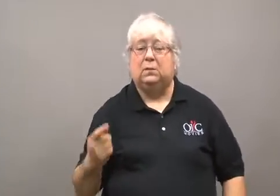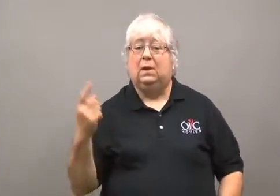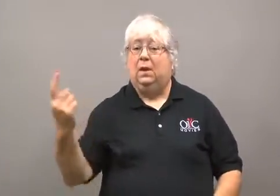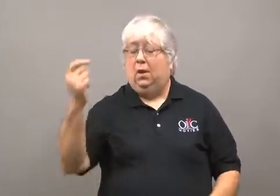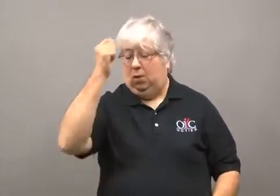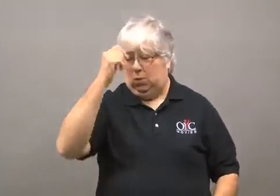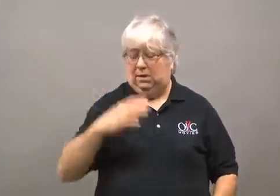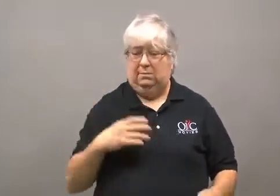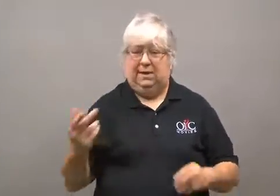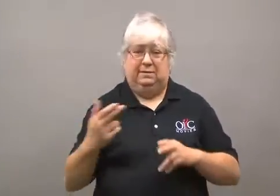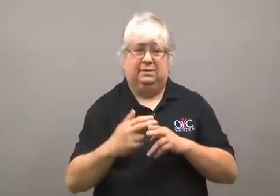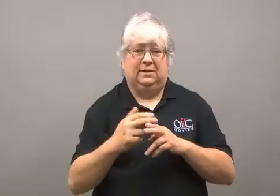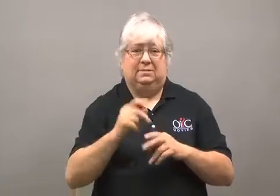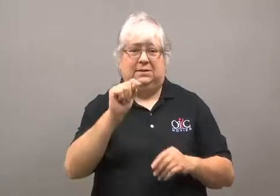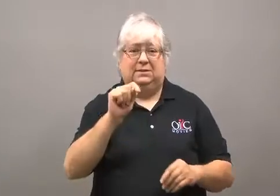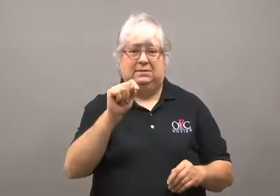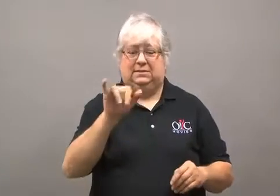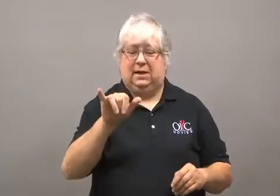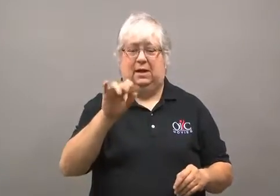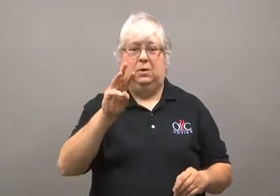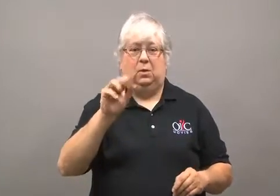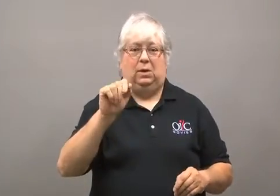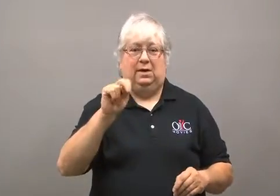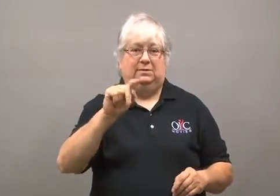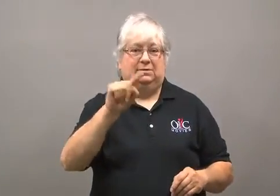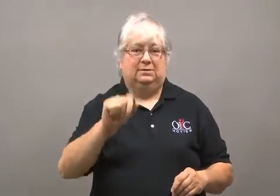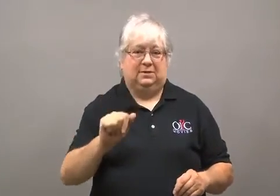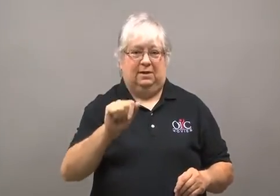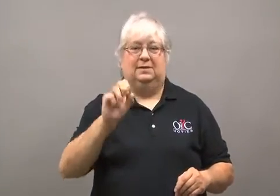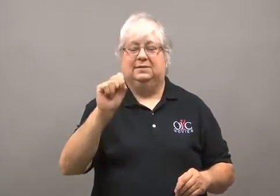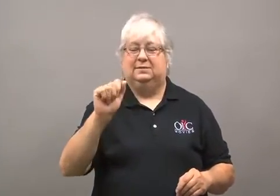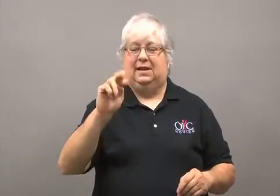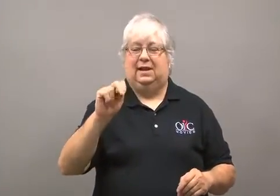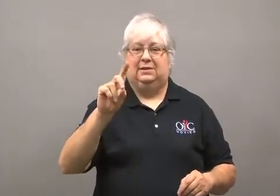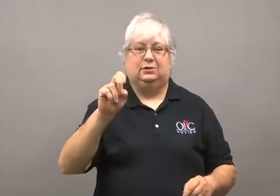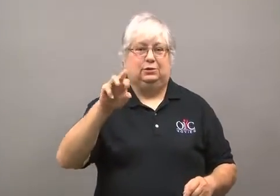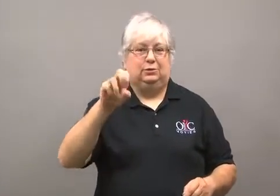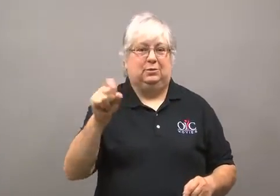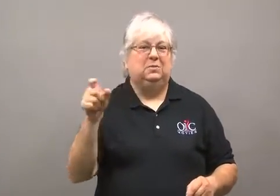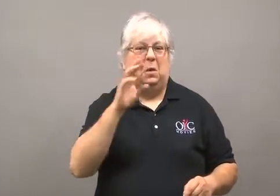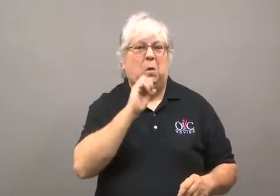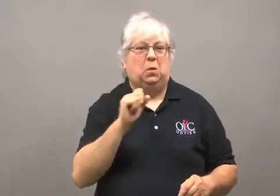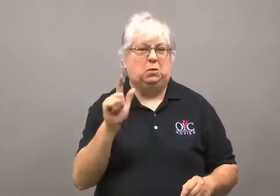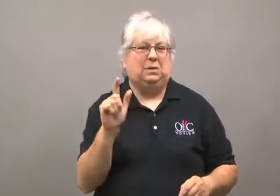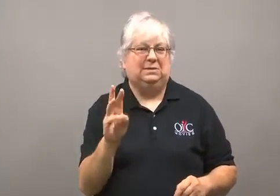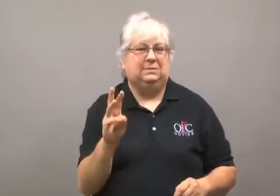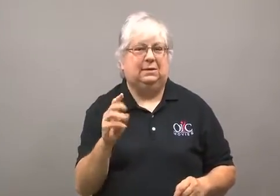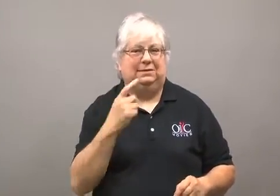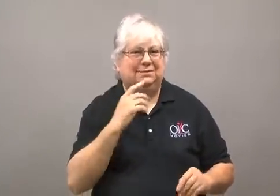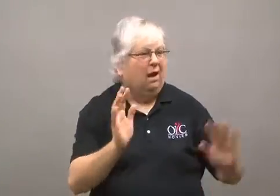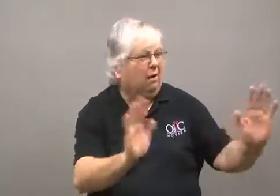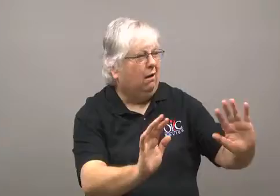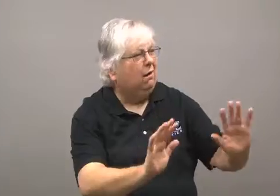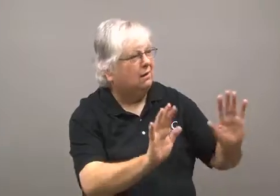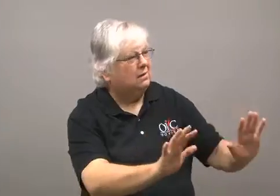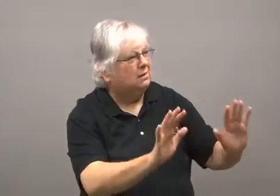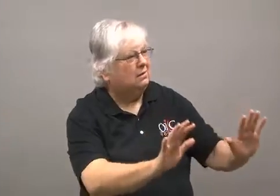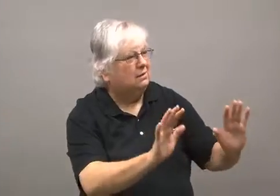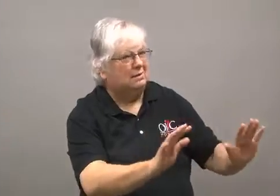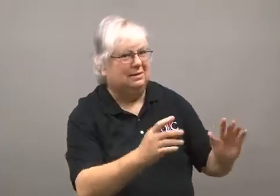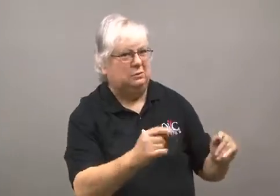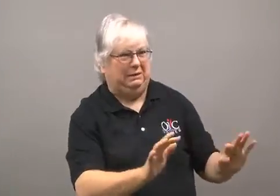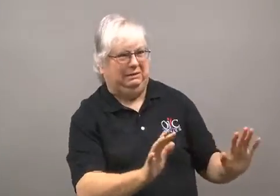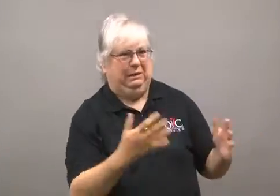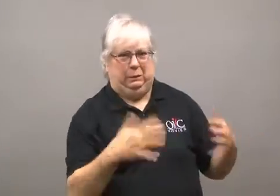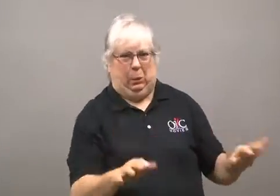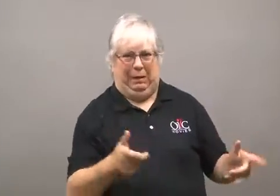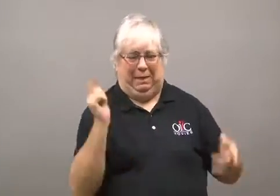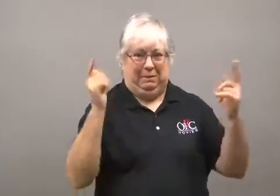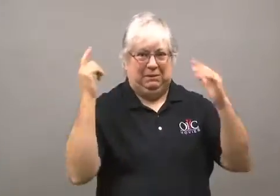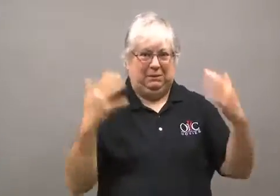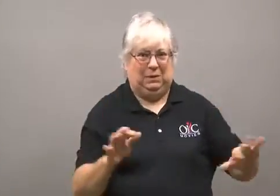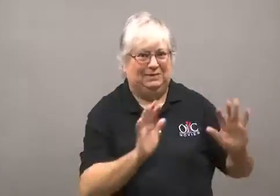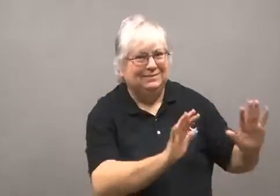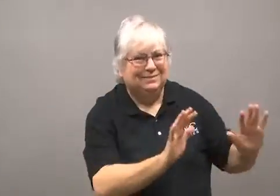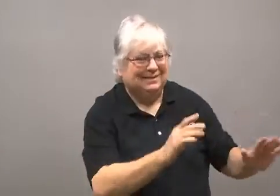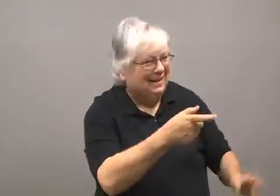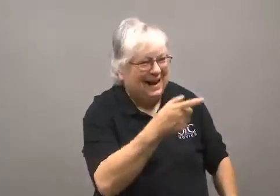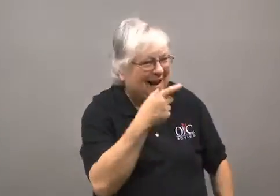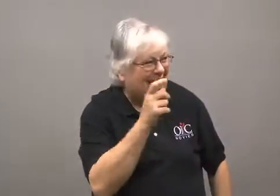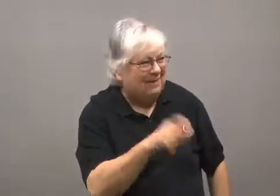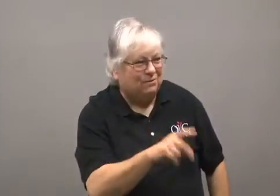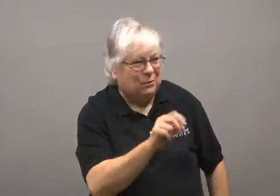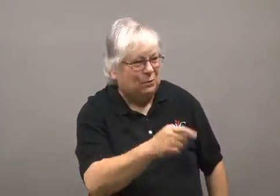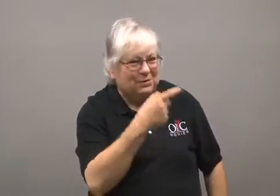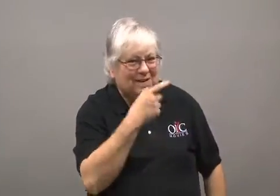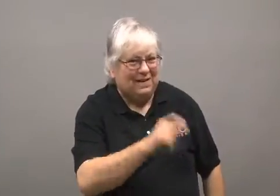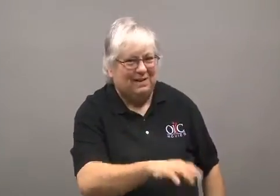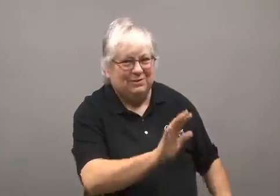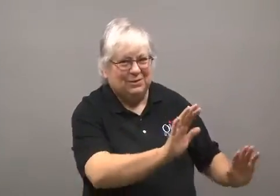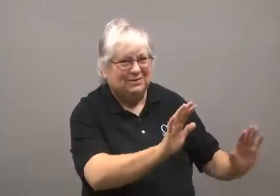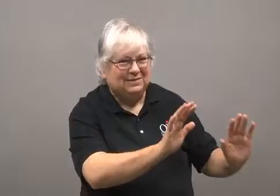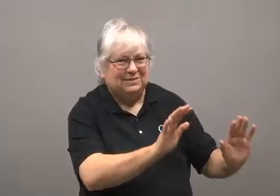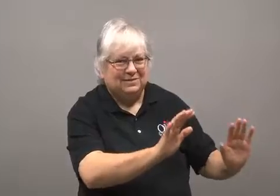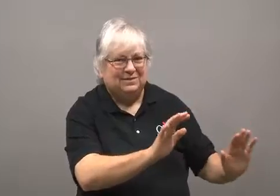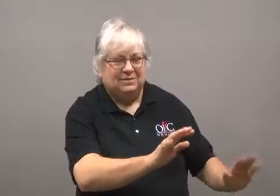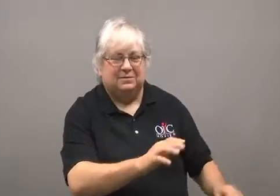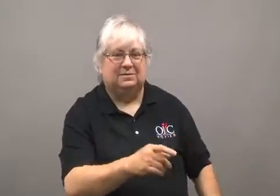26 year old Tywanza Sanders tried to calm him down and told him he didn't have to do this.